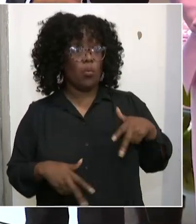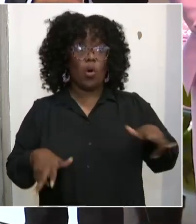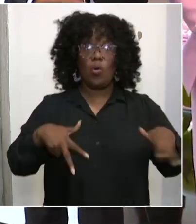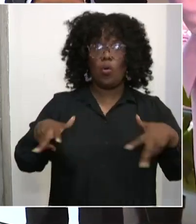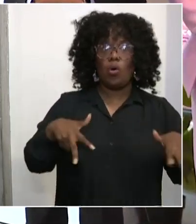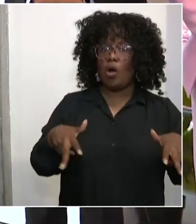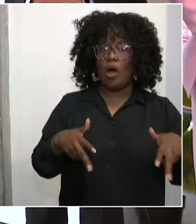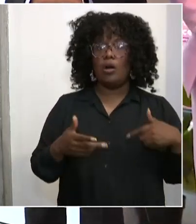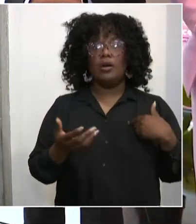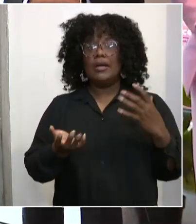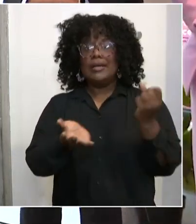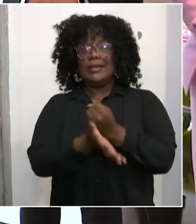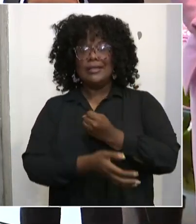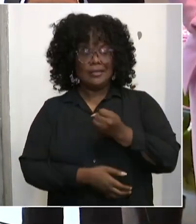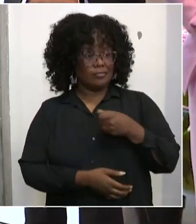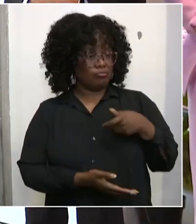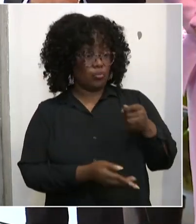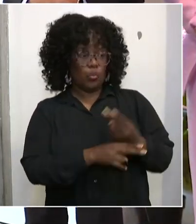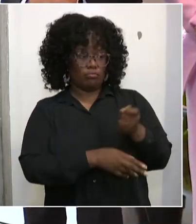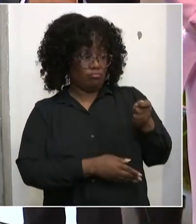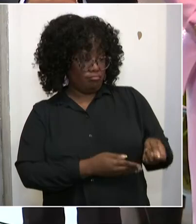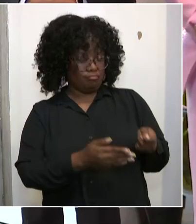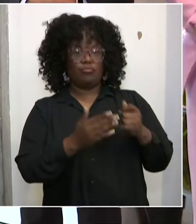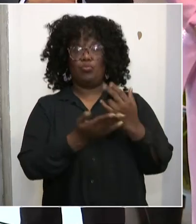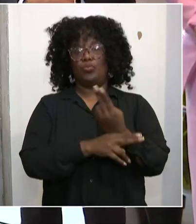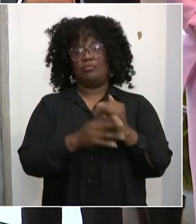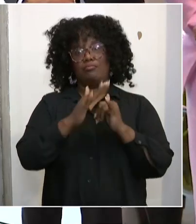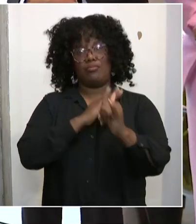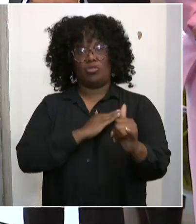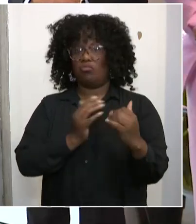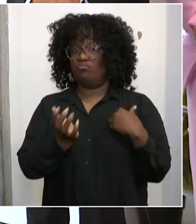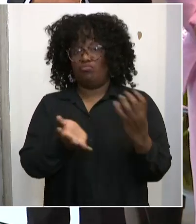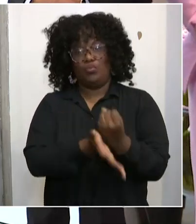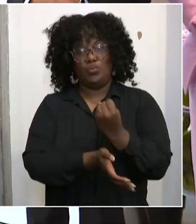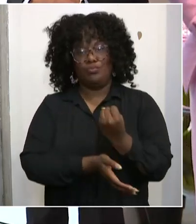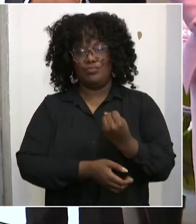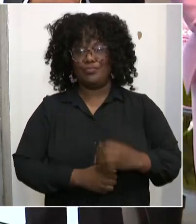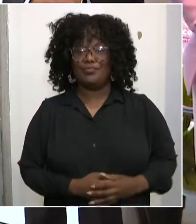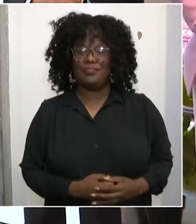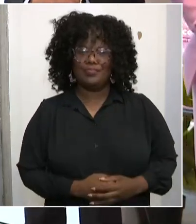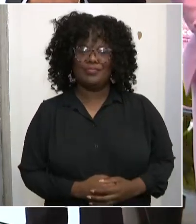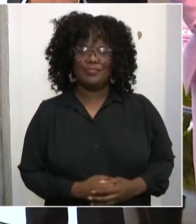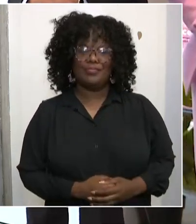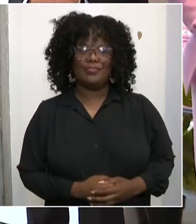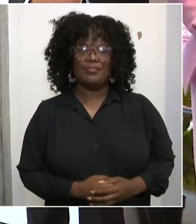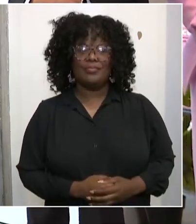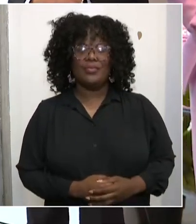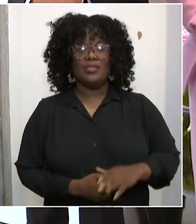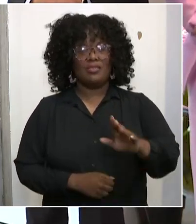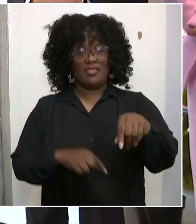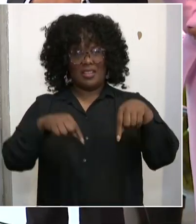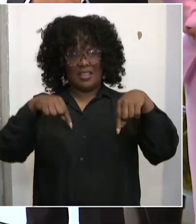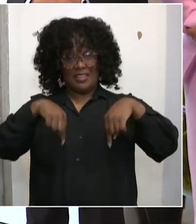and I keep a credit card in my pocket. We're tapping and going. But real time updates on road closures and safety advisory will